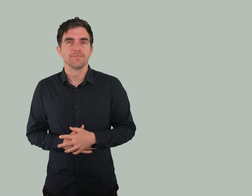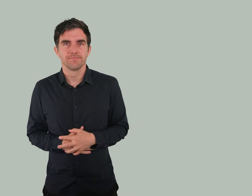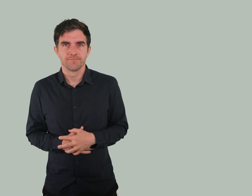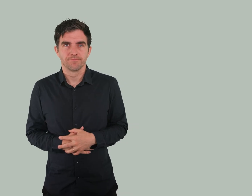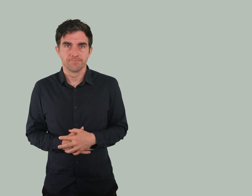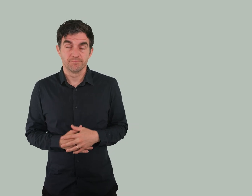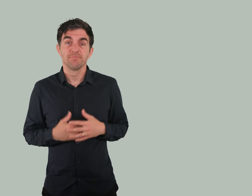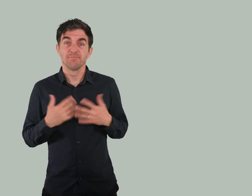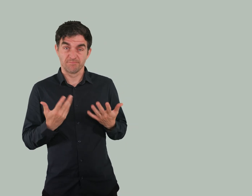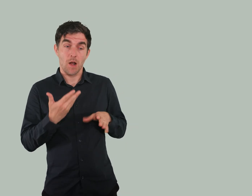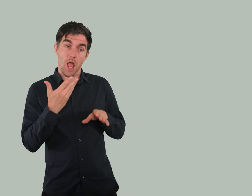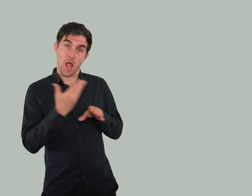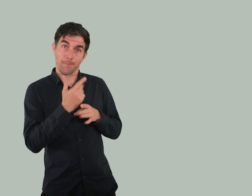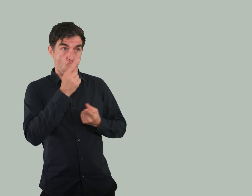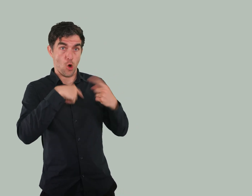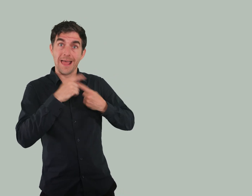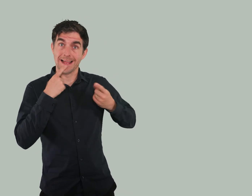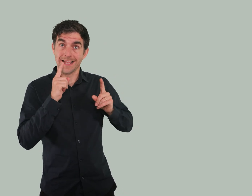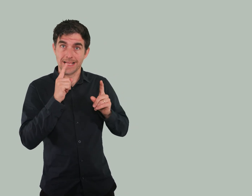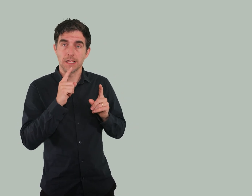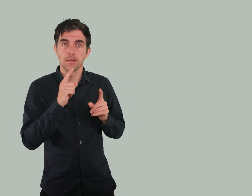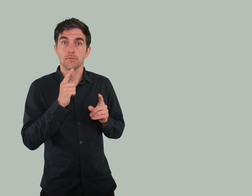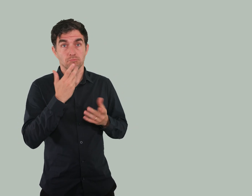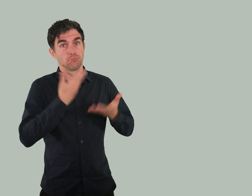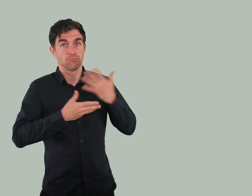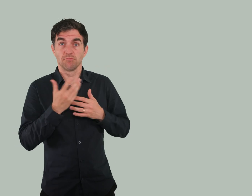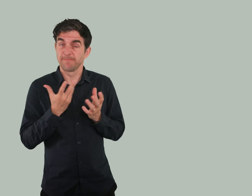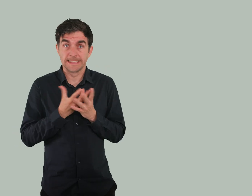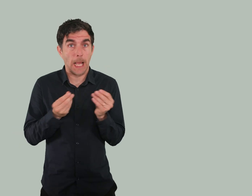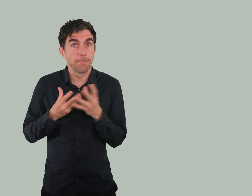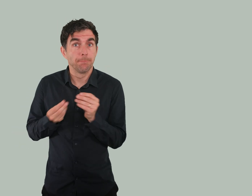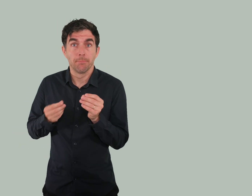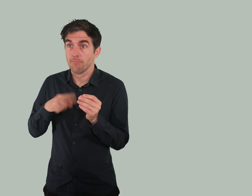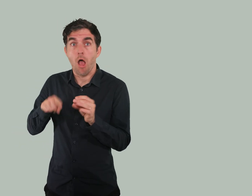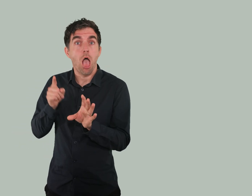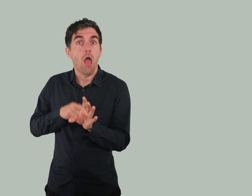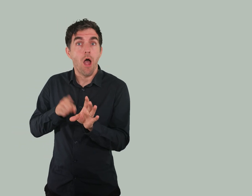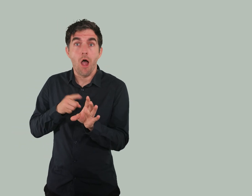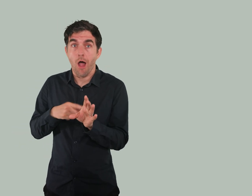253. Employers increasingly describe a gap between what many young people